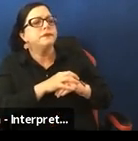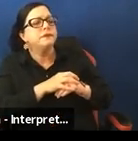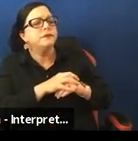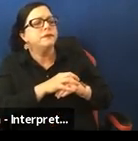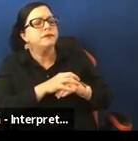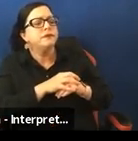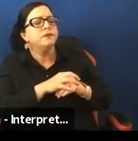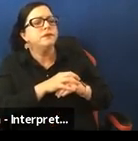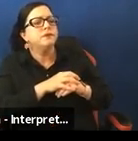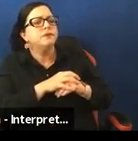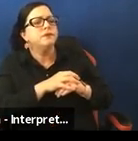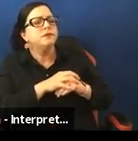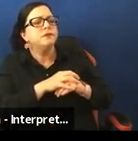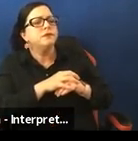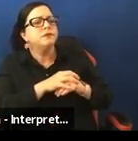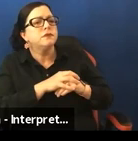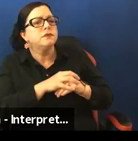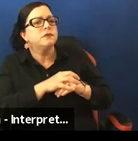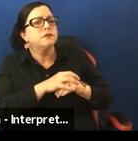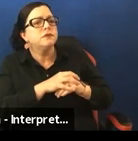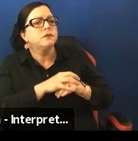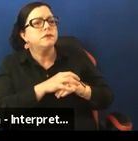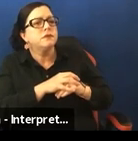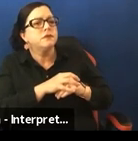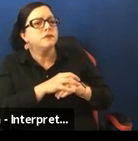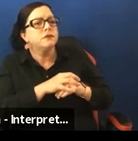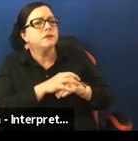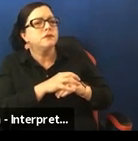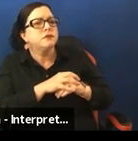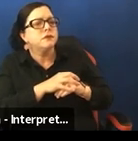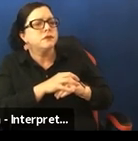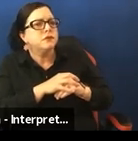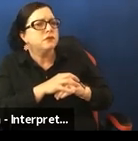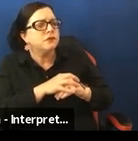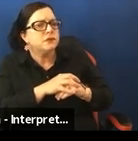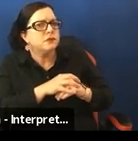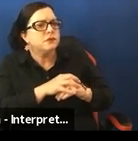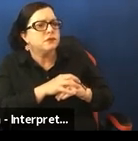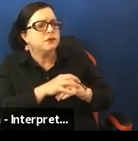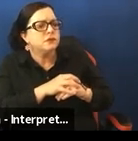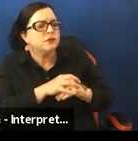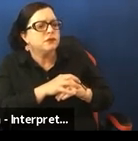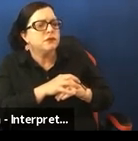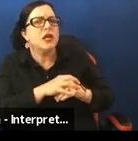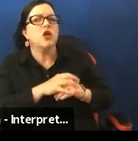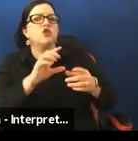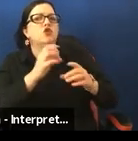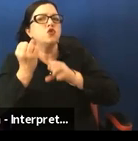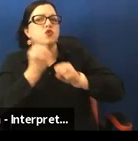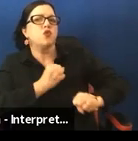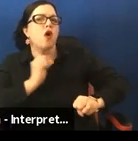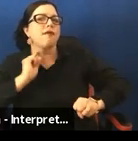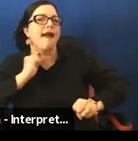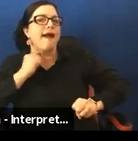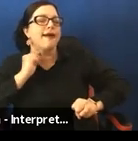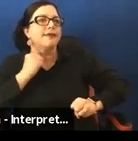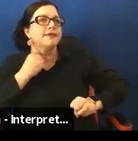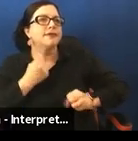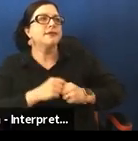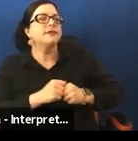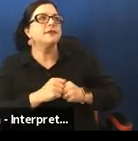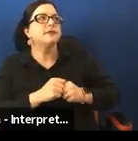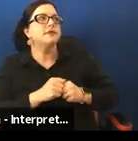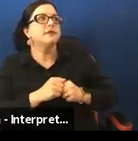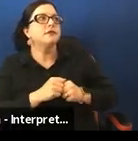debay: And, you know, of course, and to the assigned to the rich and the analysis. And I'm just wondering what would happen after word, you know, after they leave foster care.